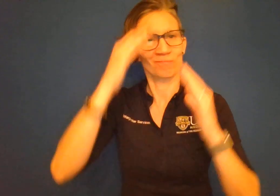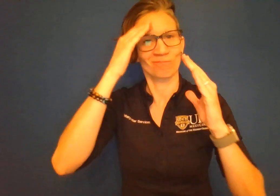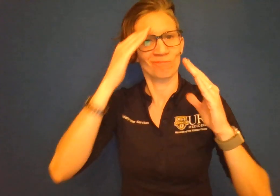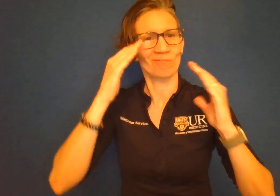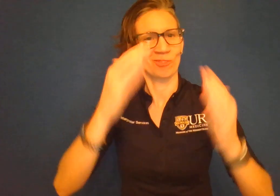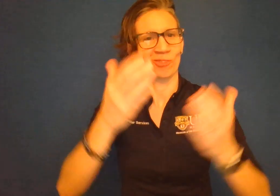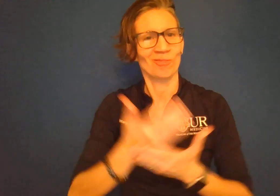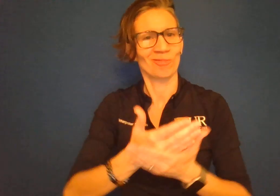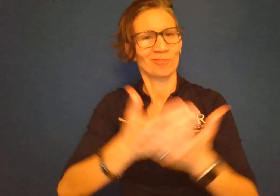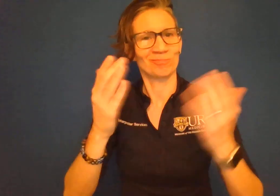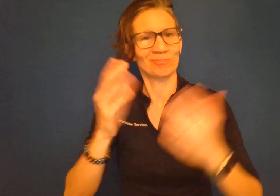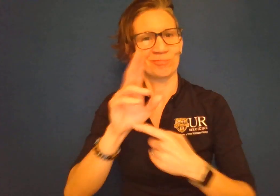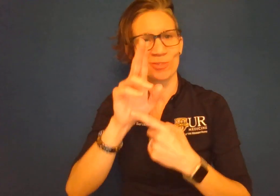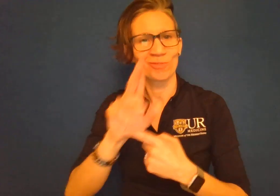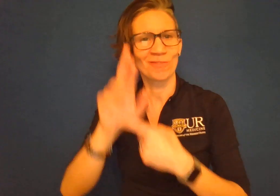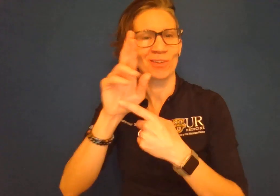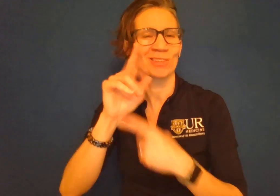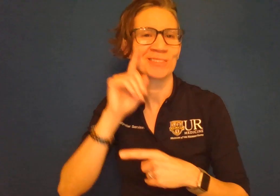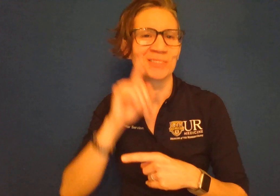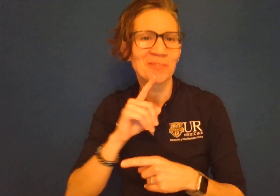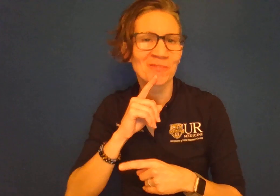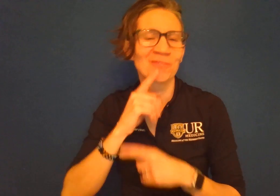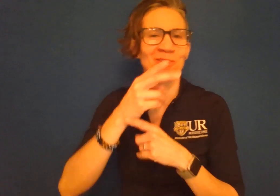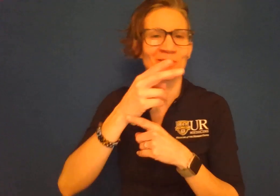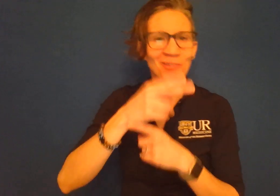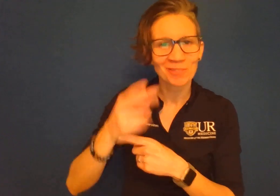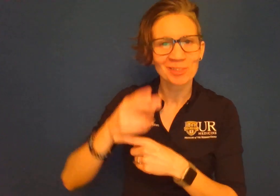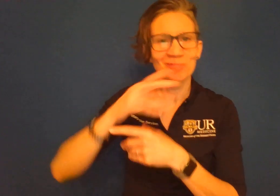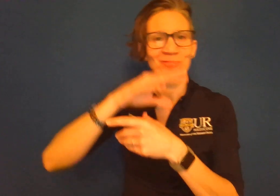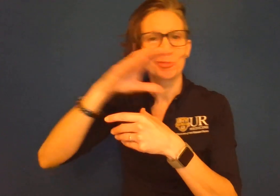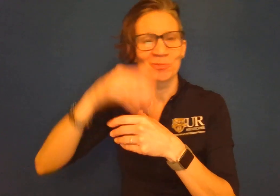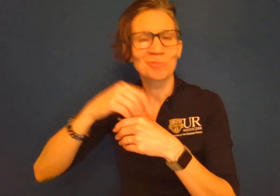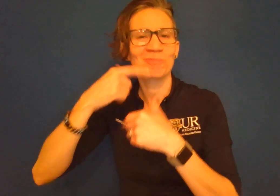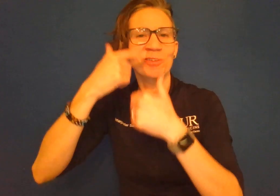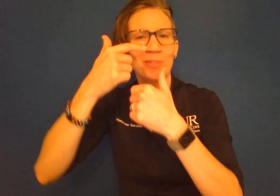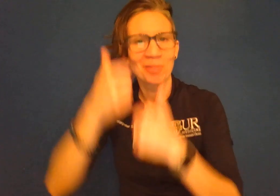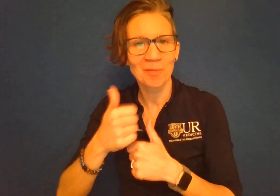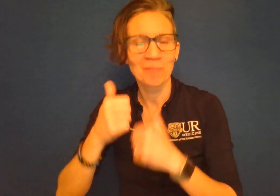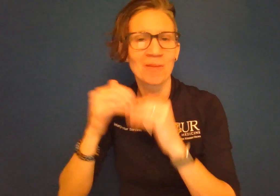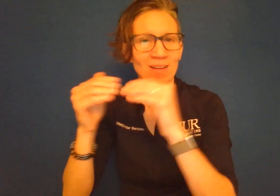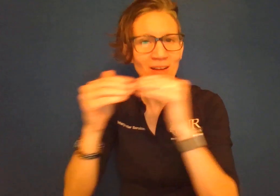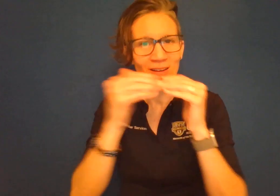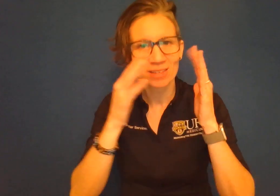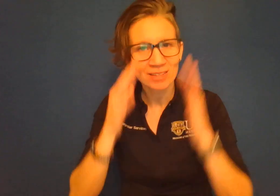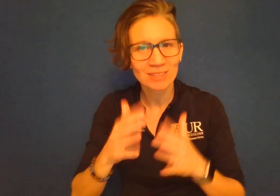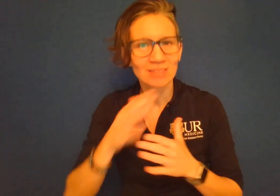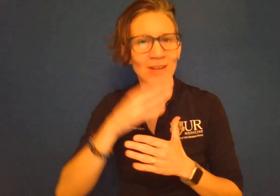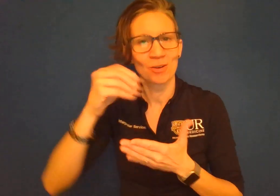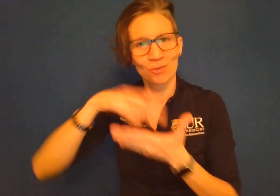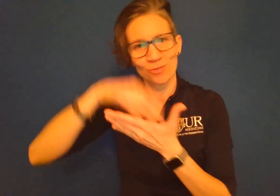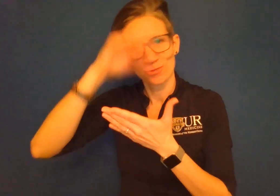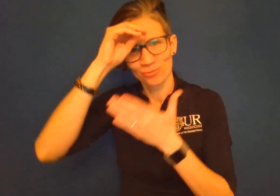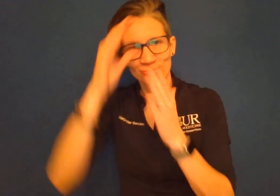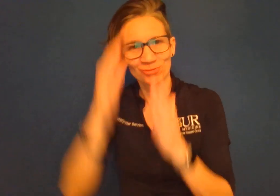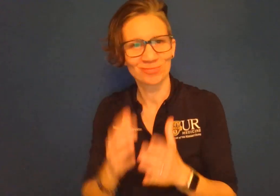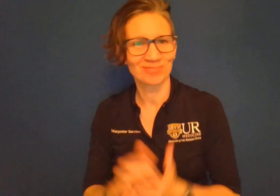Hello UR deaf, hard of hearing - including all forms of hearing loss - colleagues and learners!